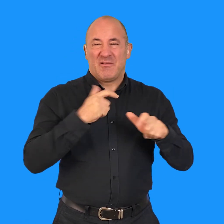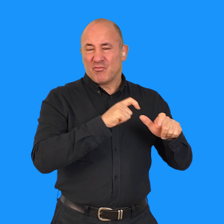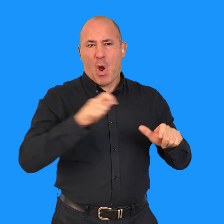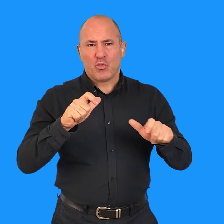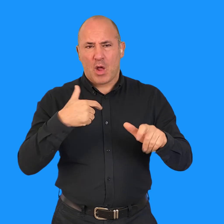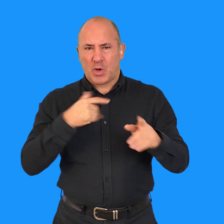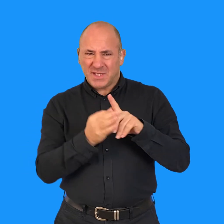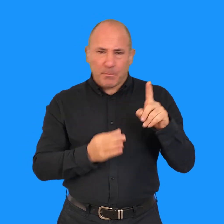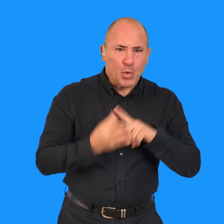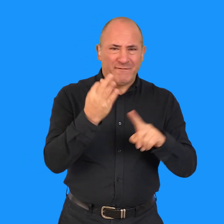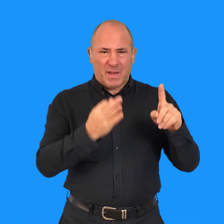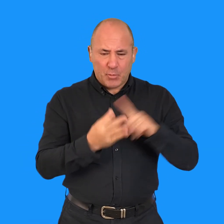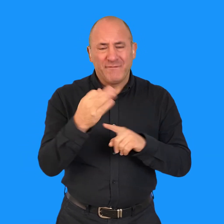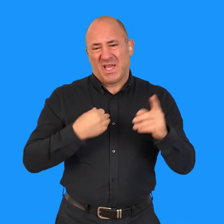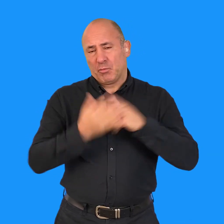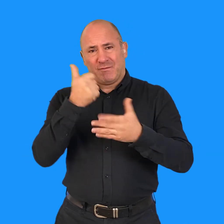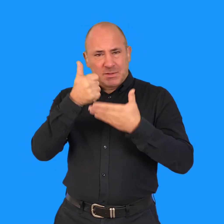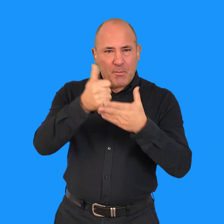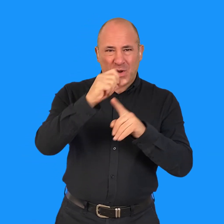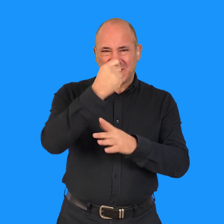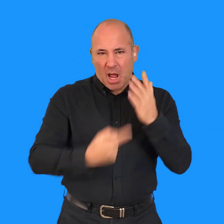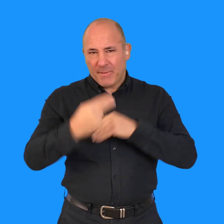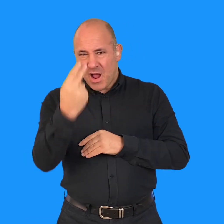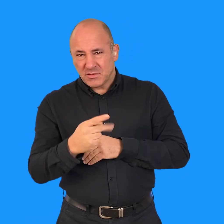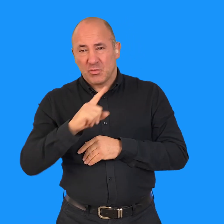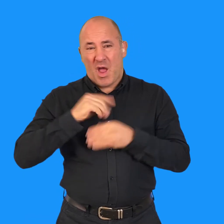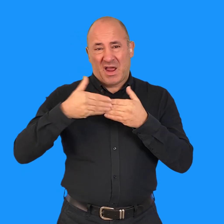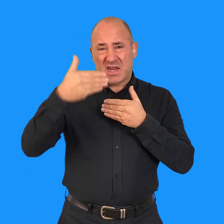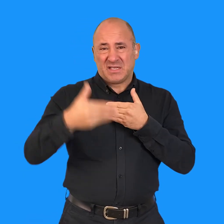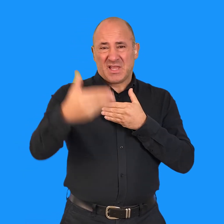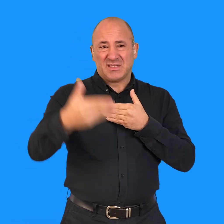because generations after us need to see